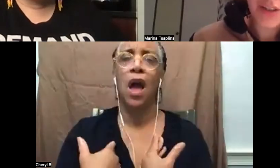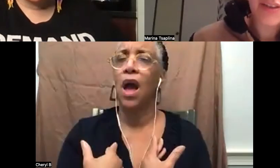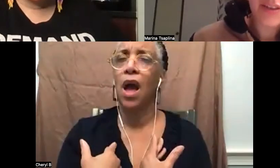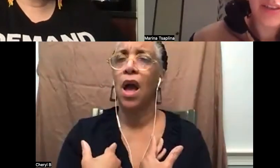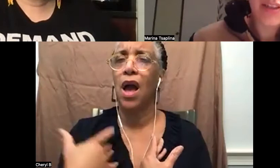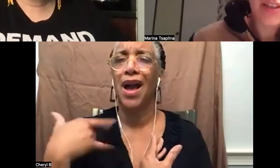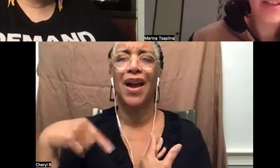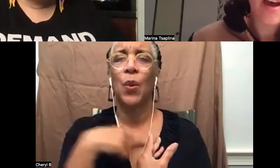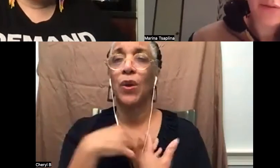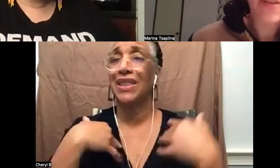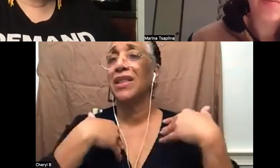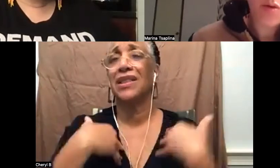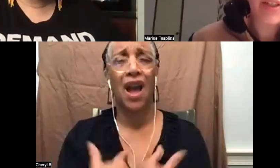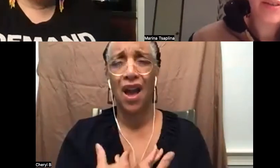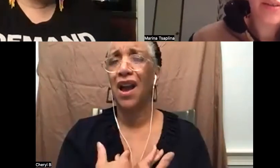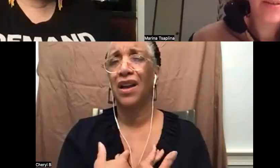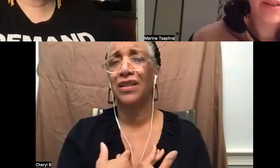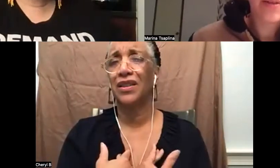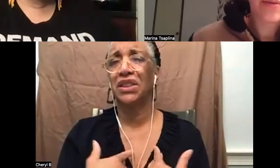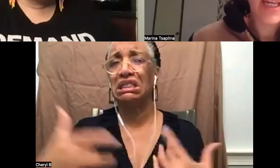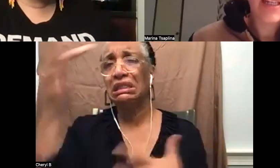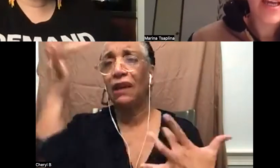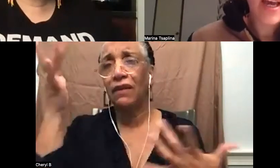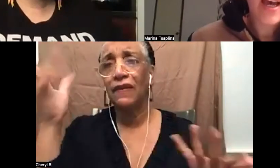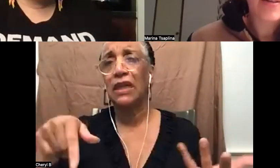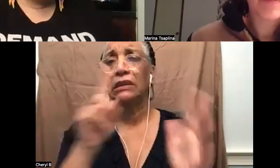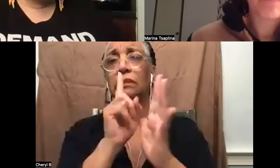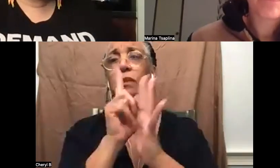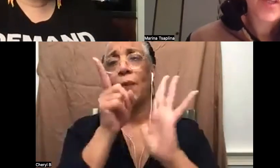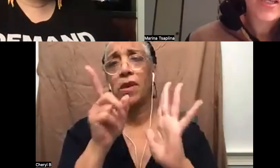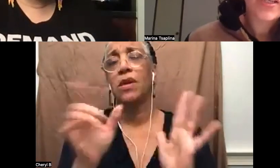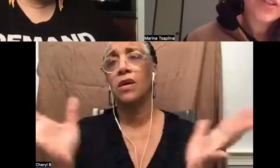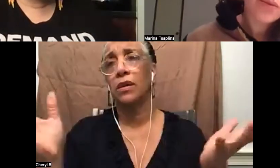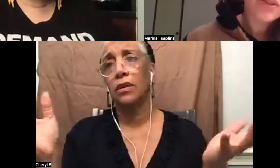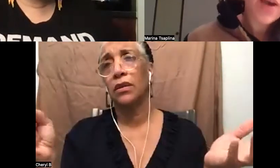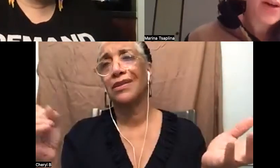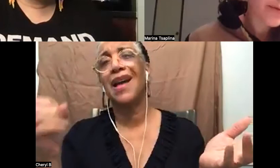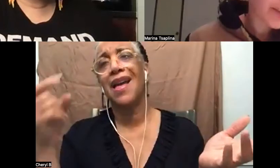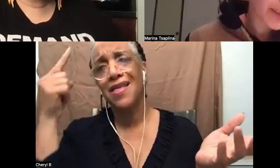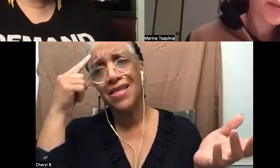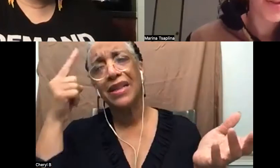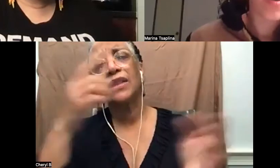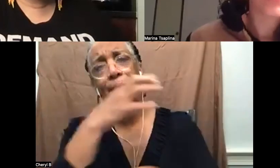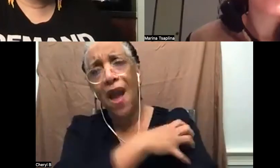of this moment? I think that's really powerful, and it also calls for